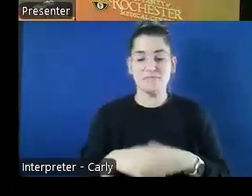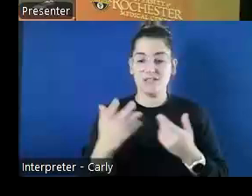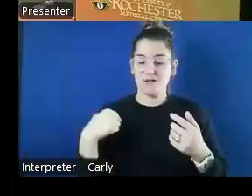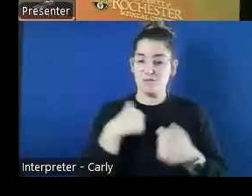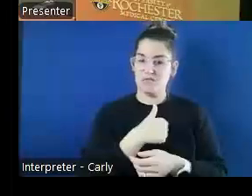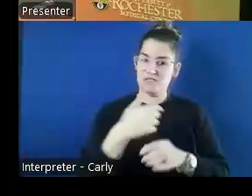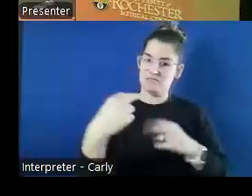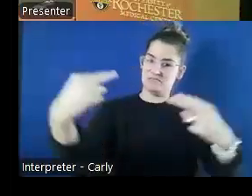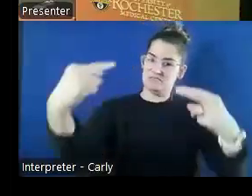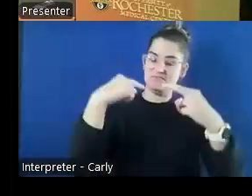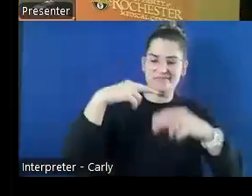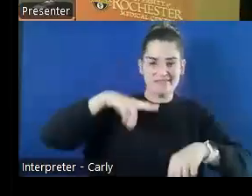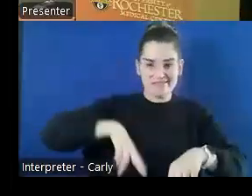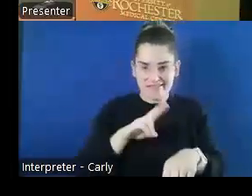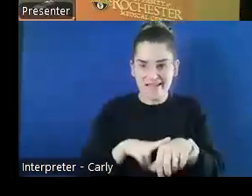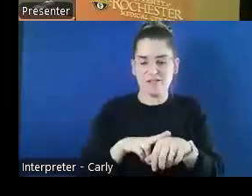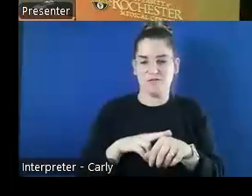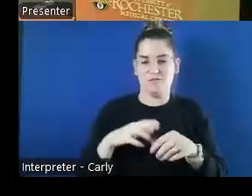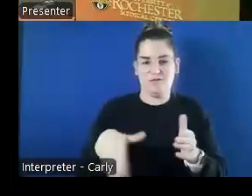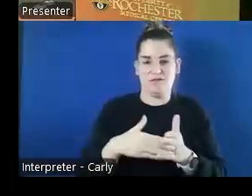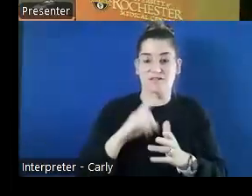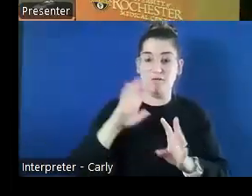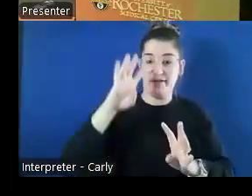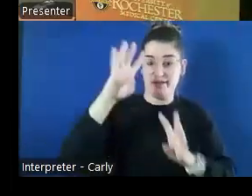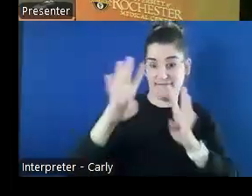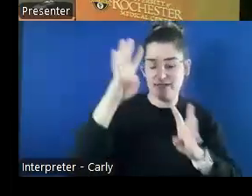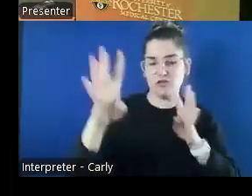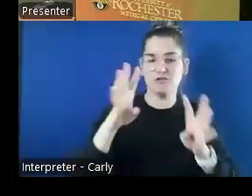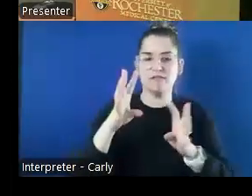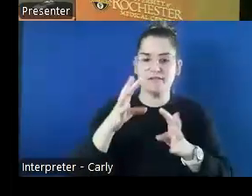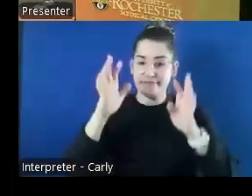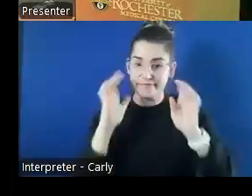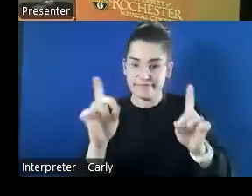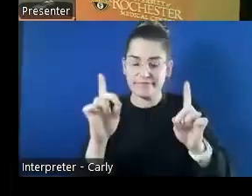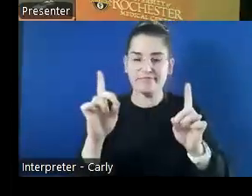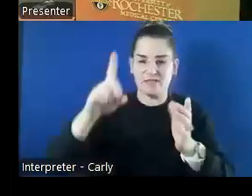innovation Education and Research focused on integrating these three silos so truly